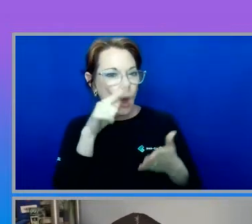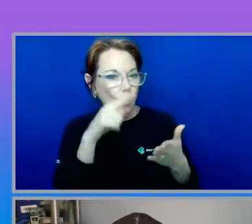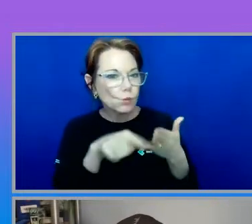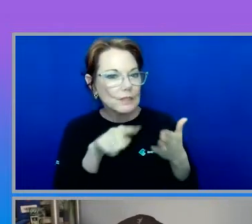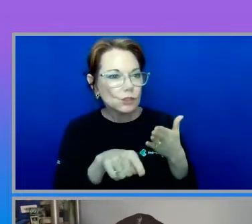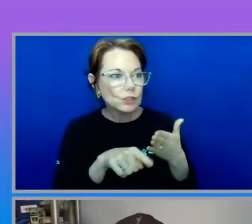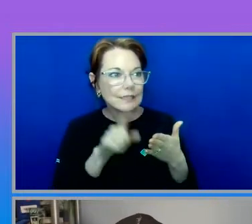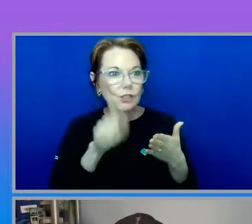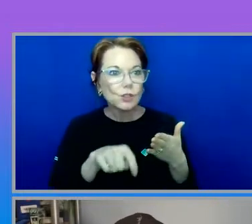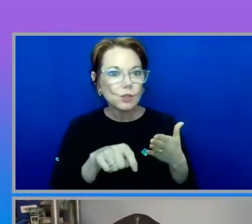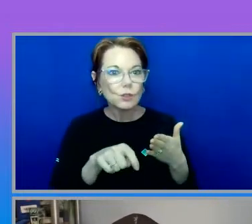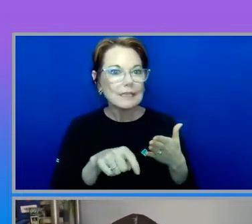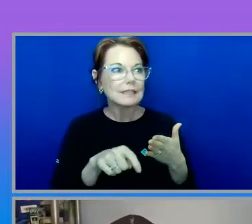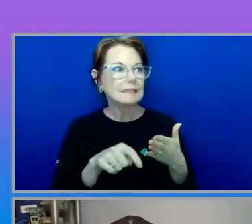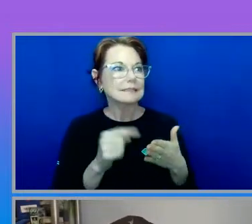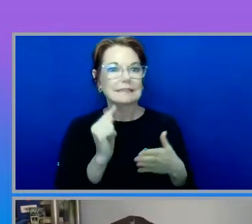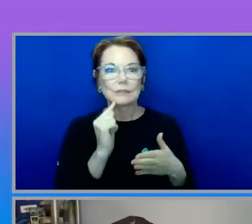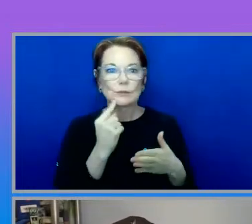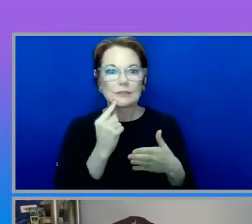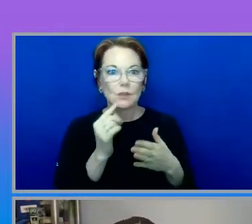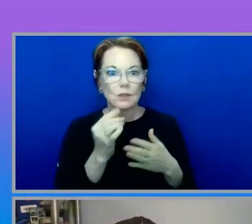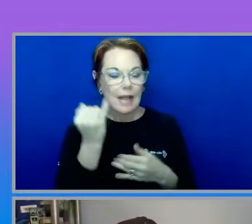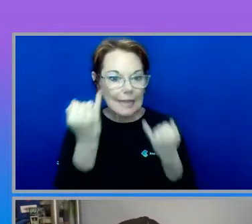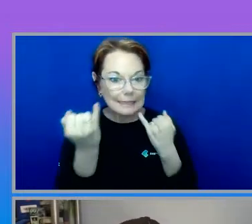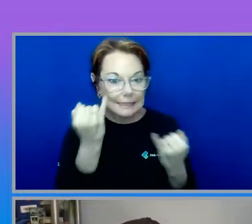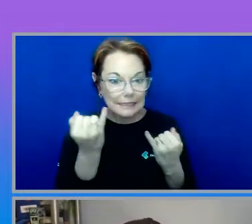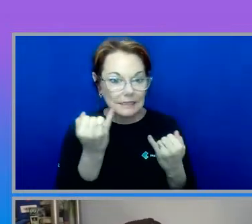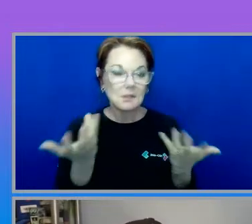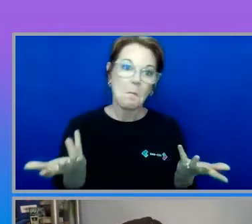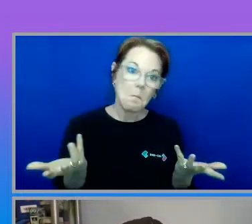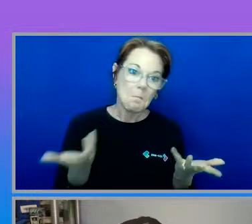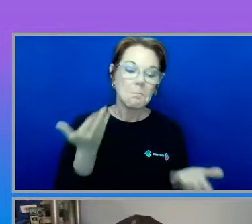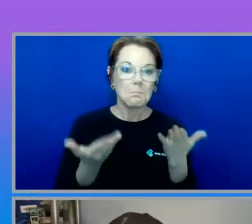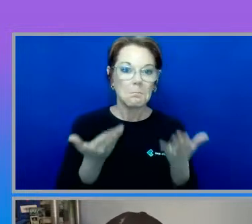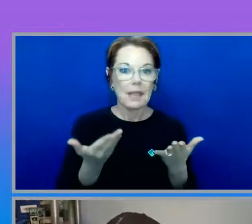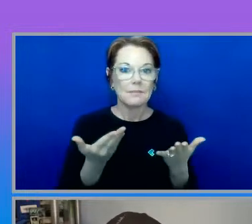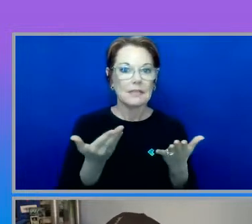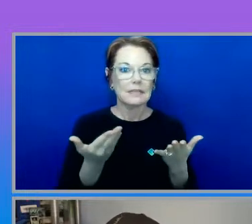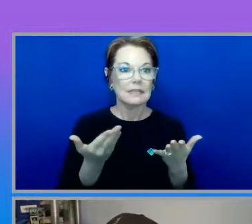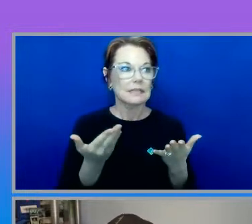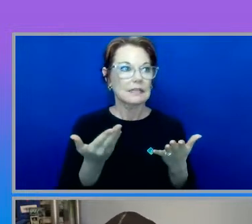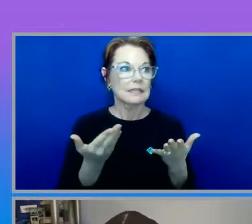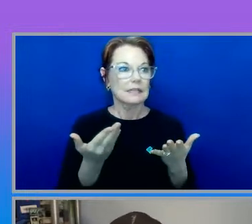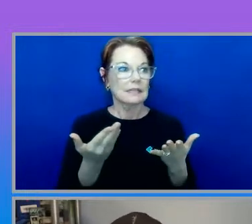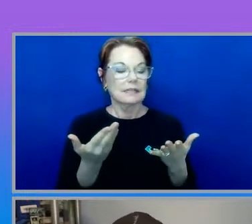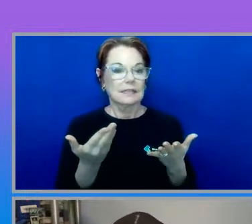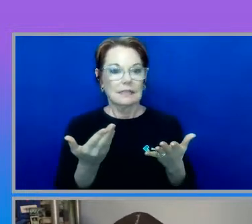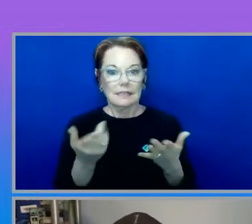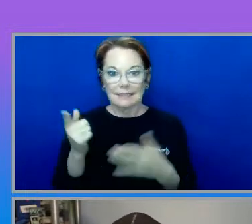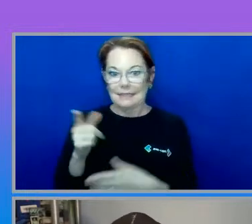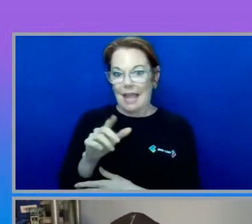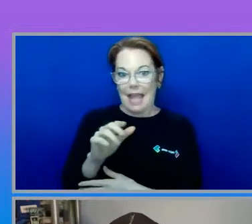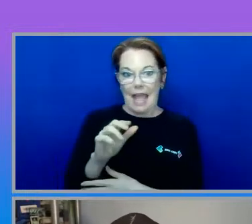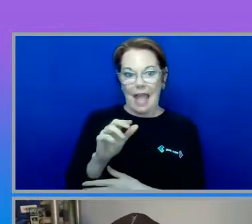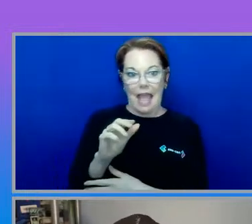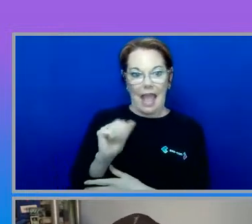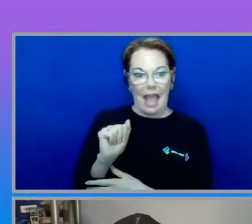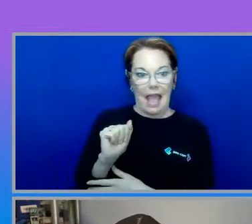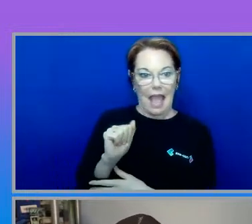quick ideas and you're getting asked questions that perhaps you, perhaps you don't get asked